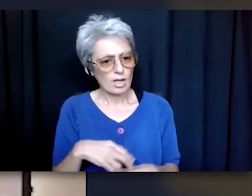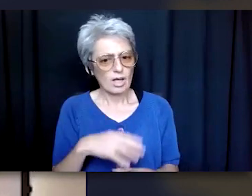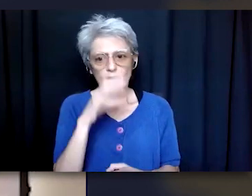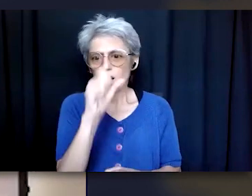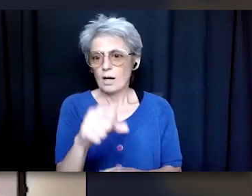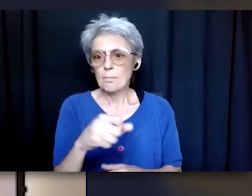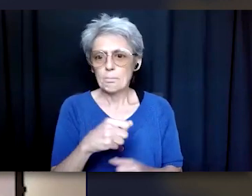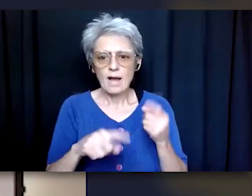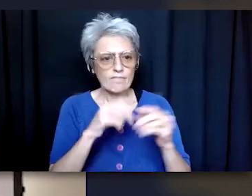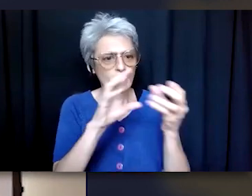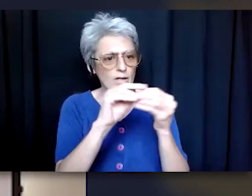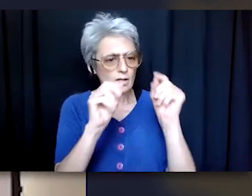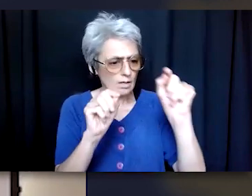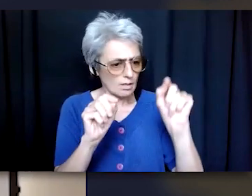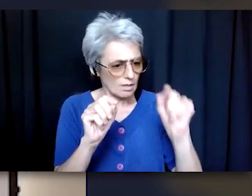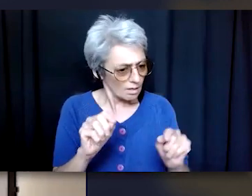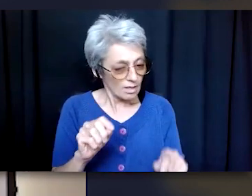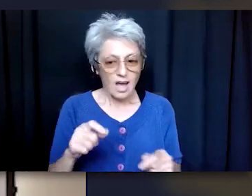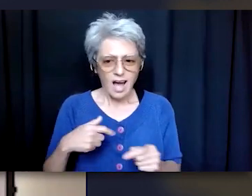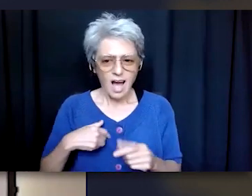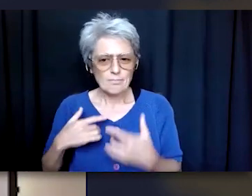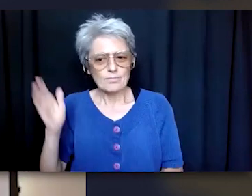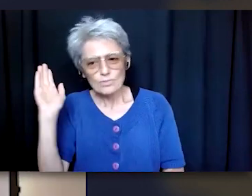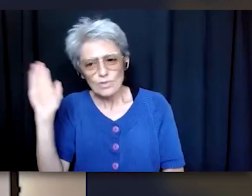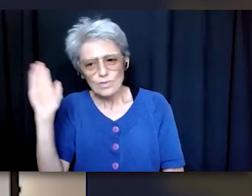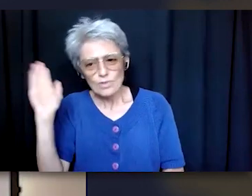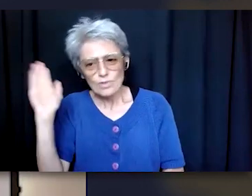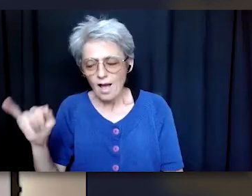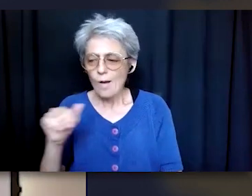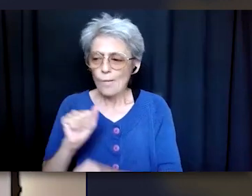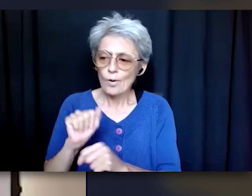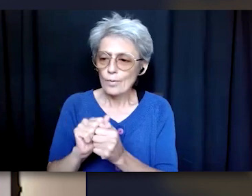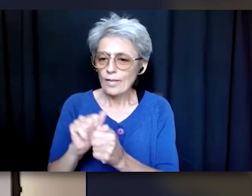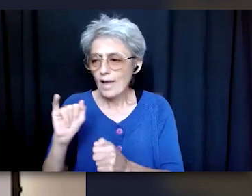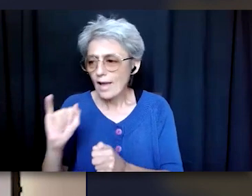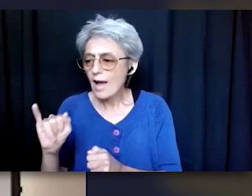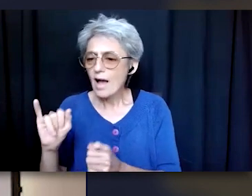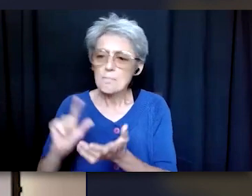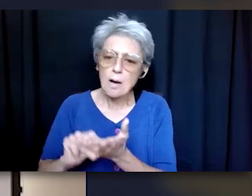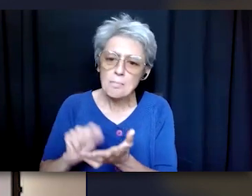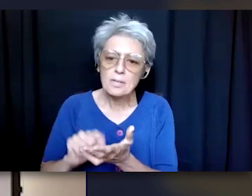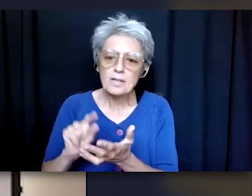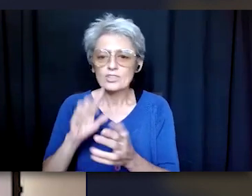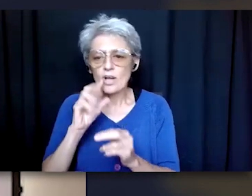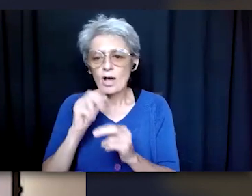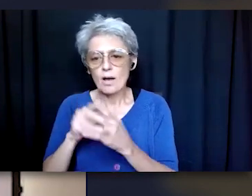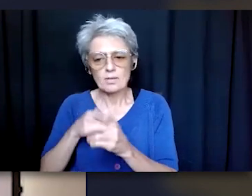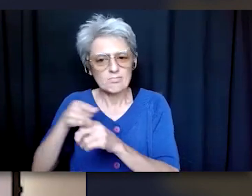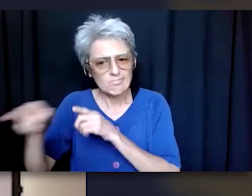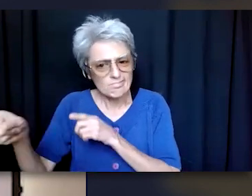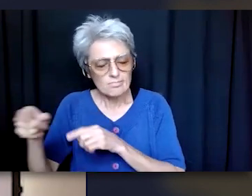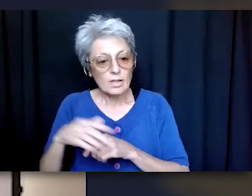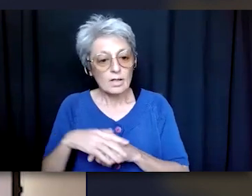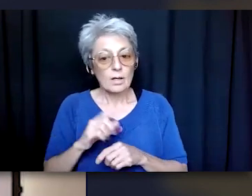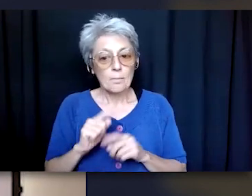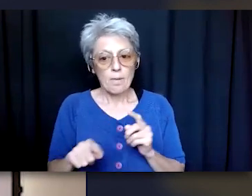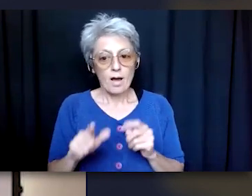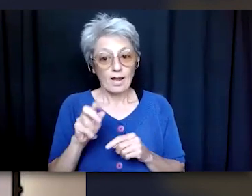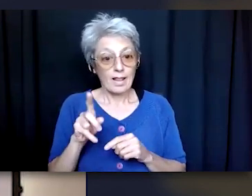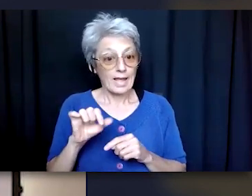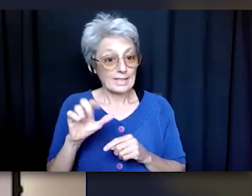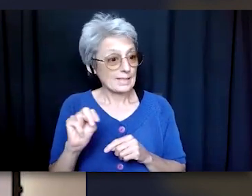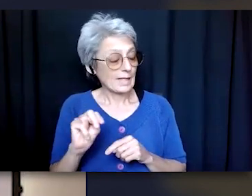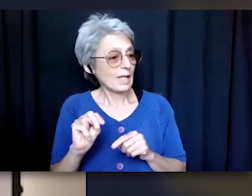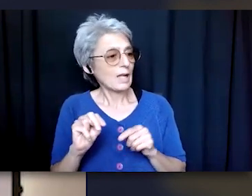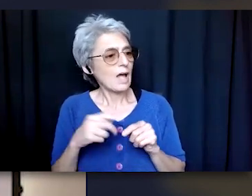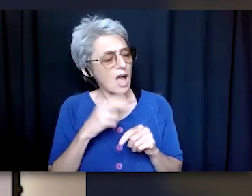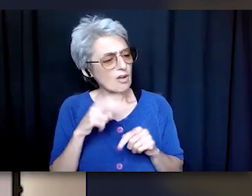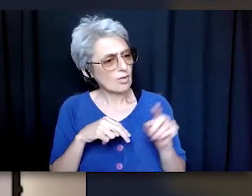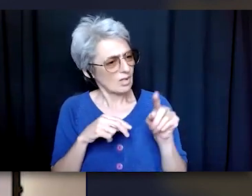I publish about AI, I’m working with it, but so many people are suddenly AI gurus. And let’s be